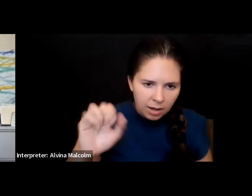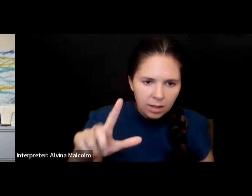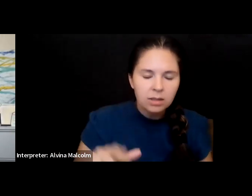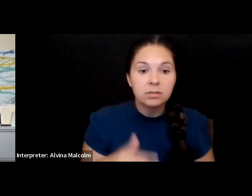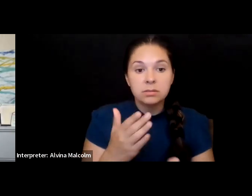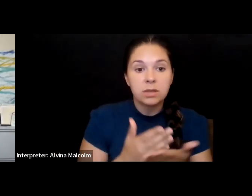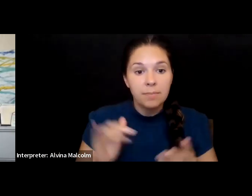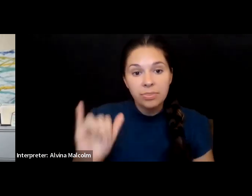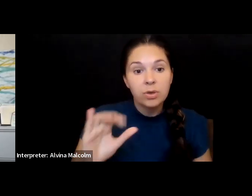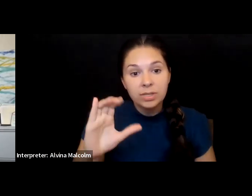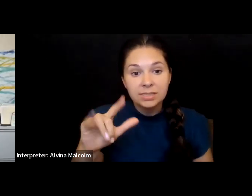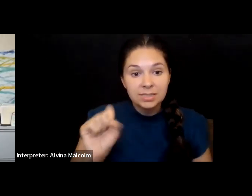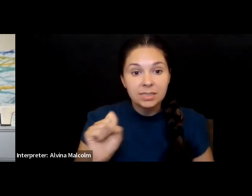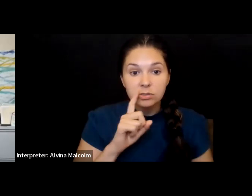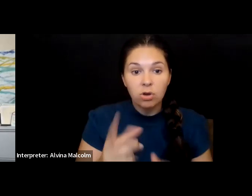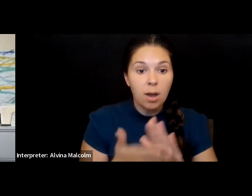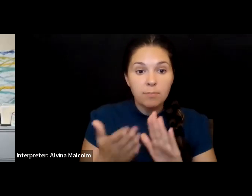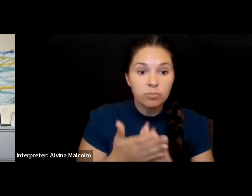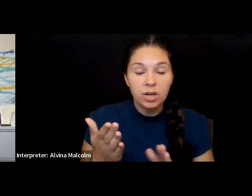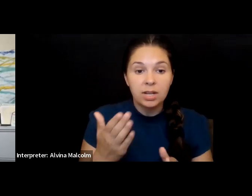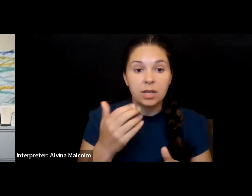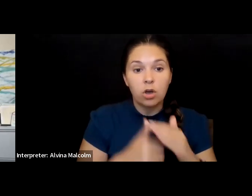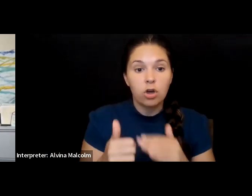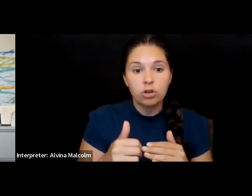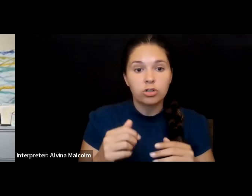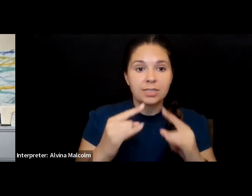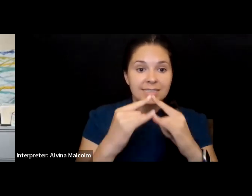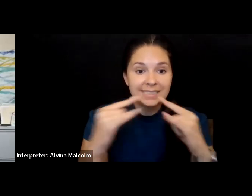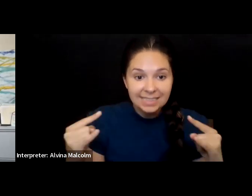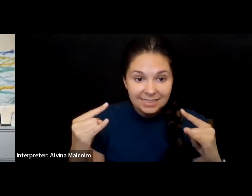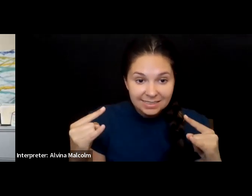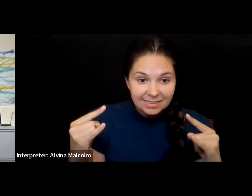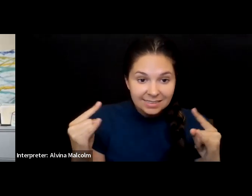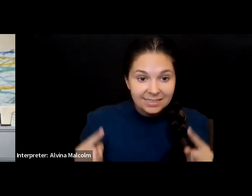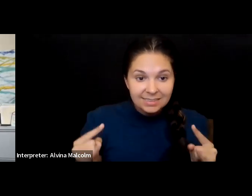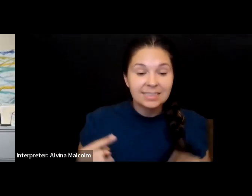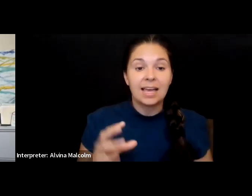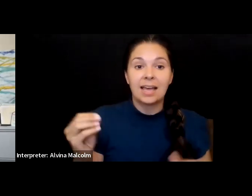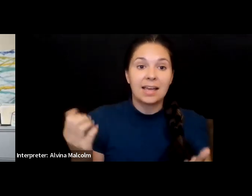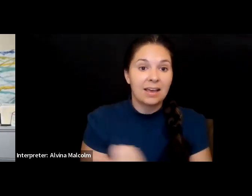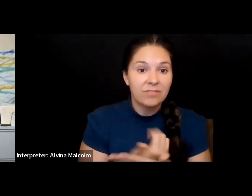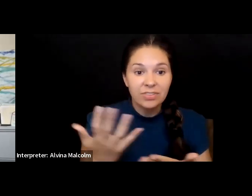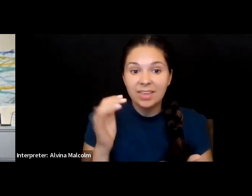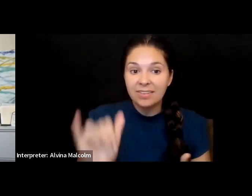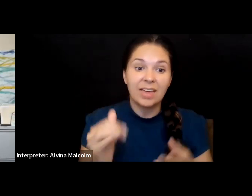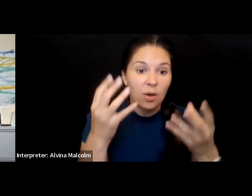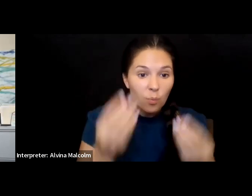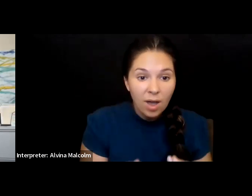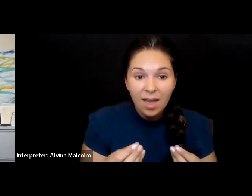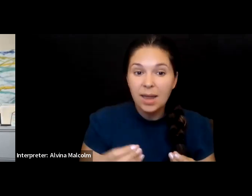some (indiscernible) in there and everything has been laminated and covered in plastic. We sent stuff to